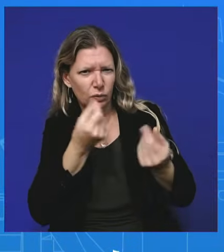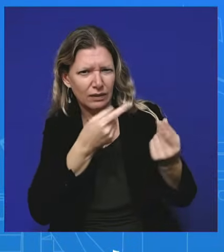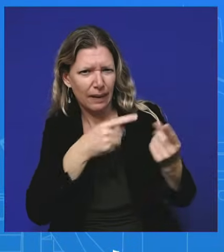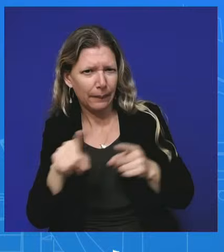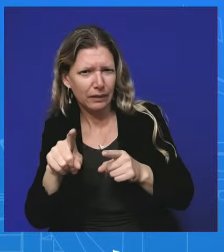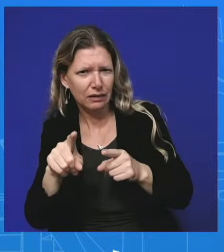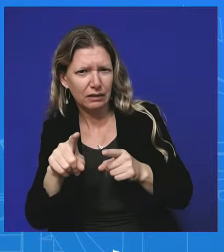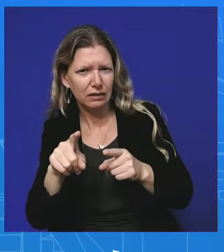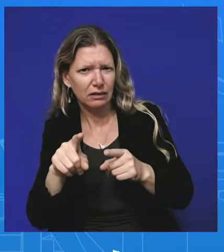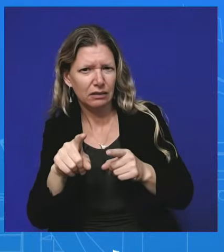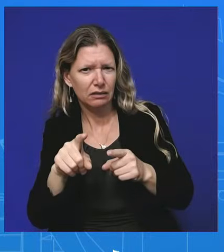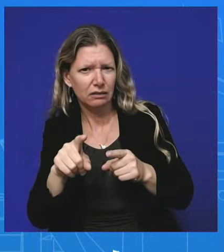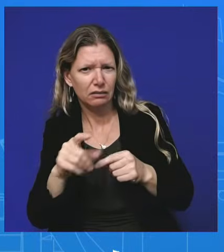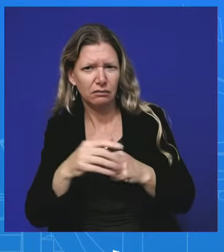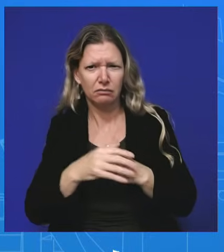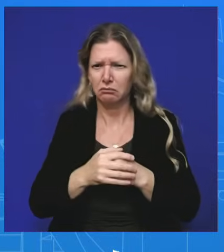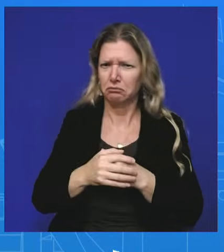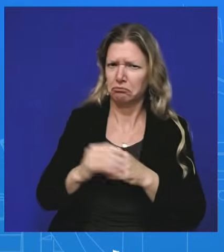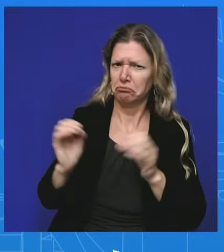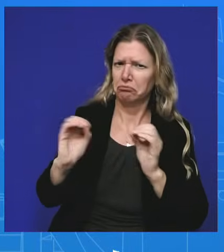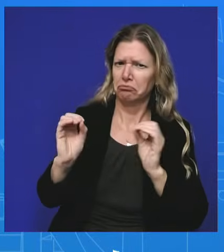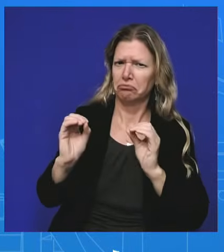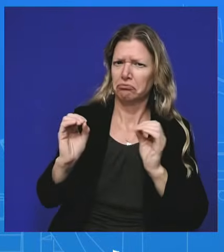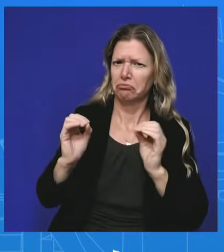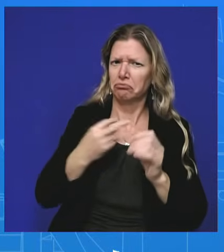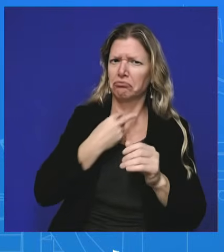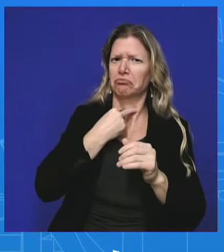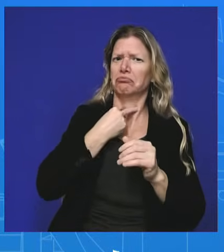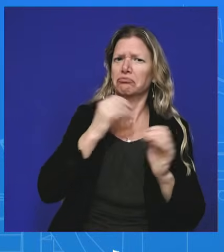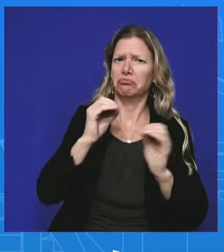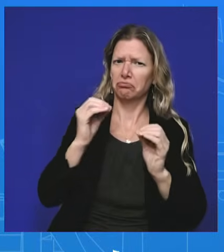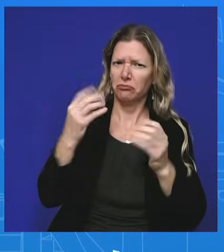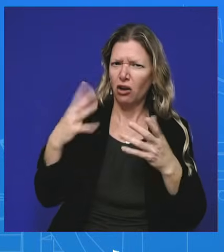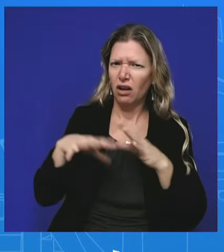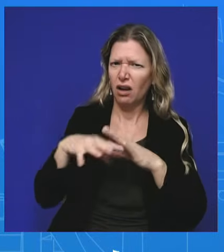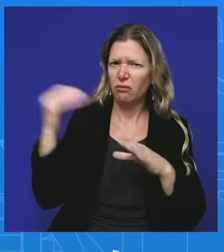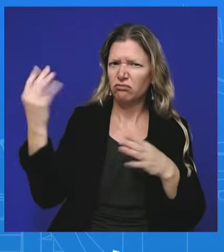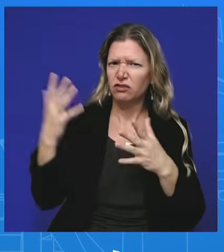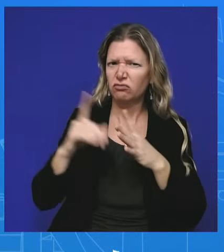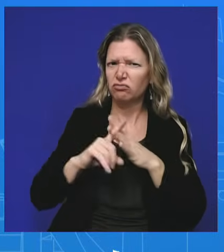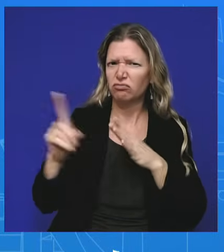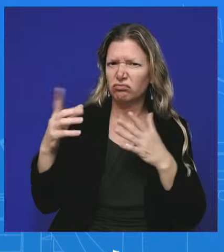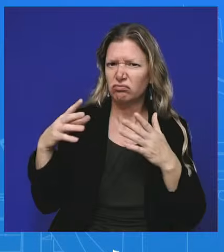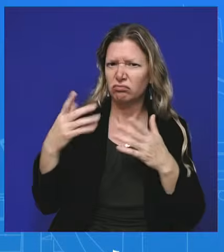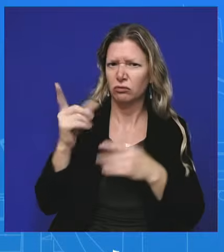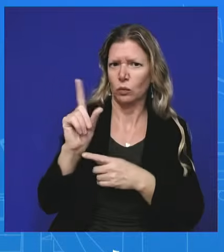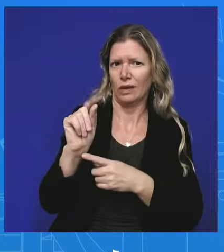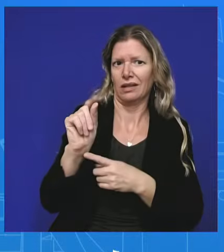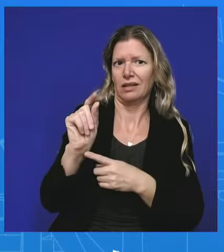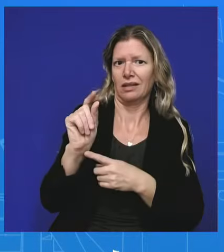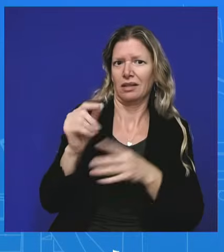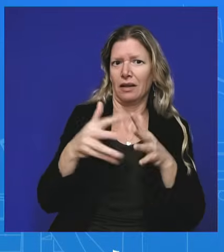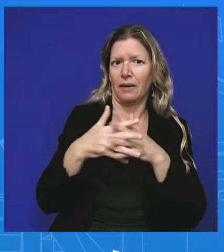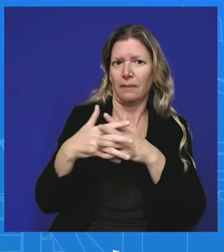came out today. And all 17 of the -- they wanted to -- they wanted to leave. I won't speak for the other three, but just --